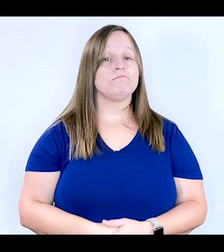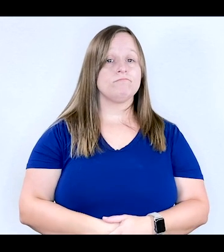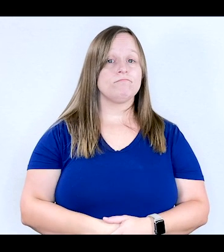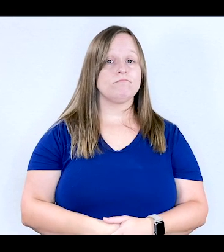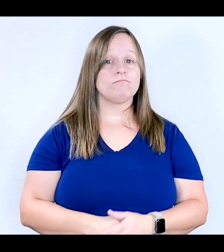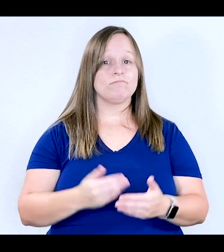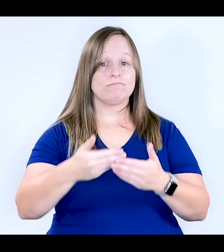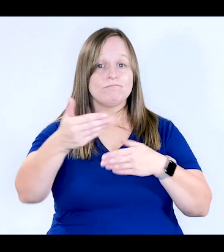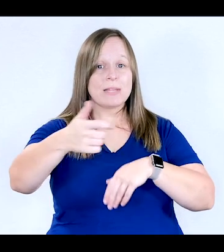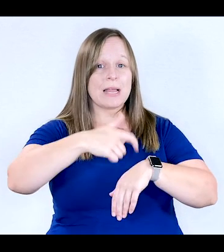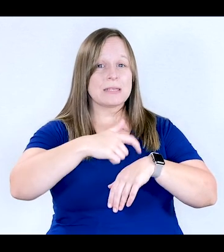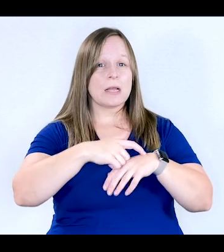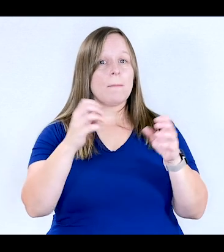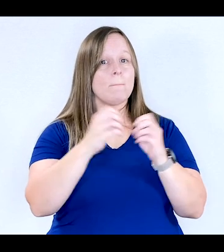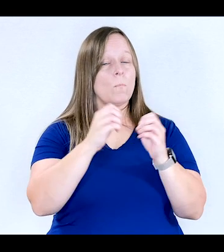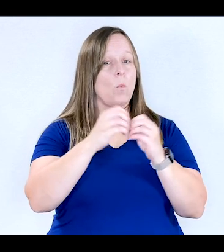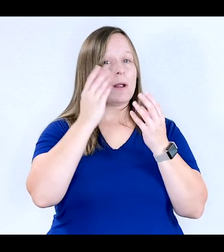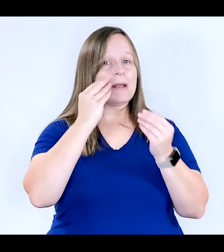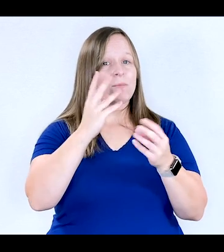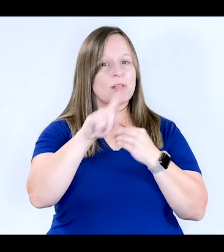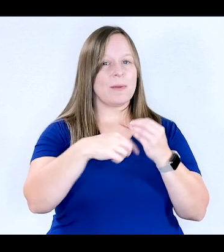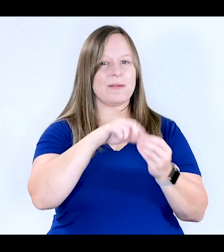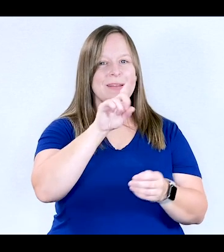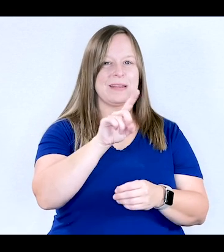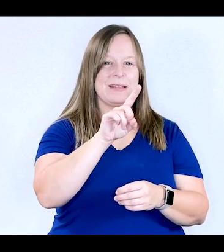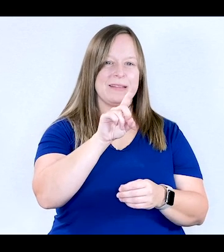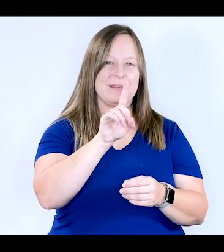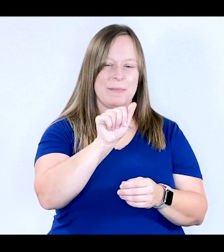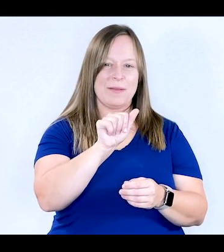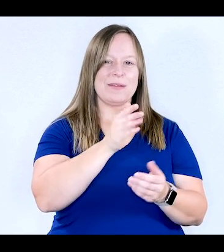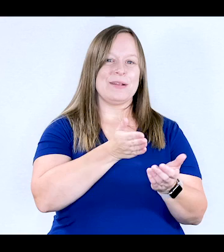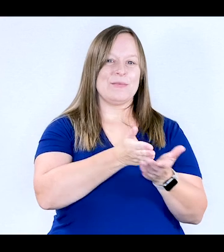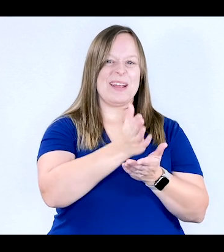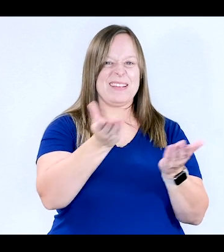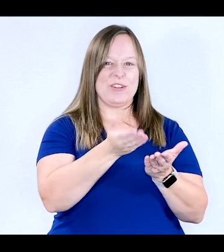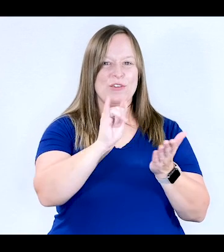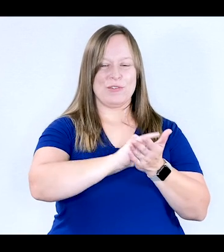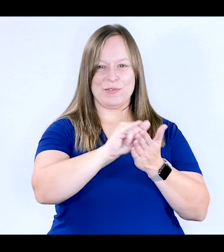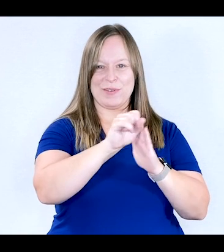Tune in next time, where we'll bring you more information on disability rights in the state of New York.